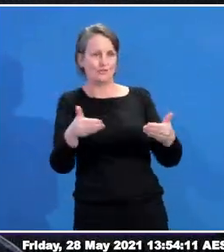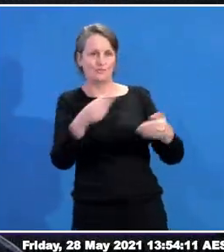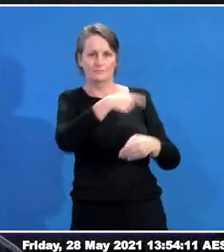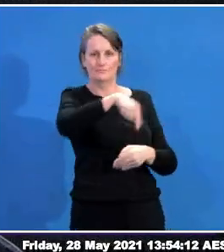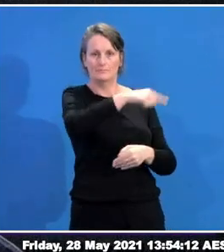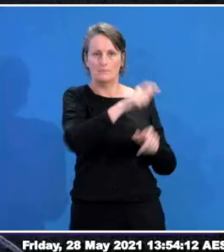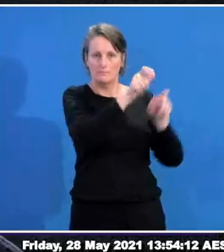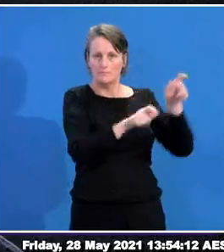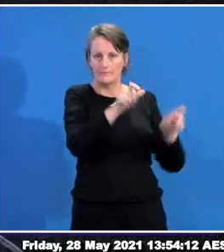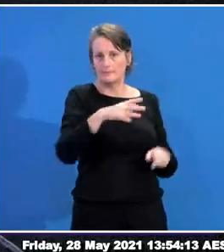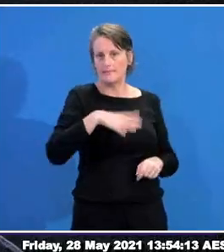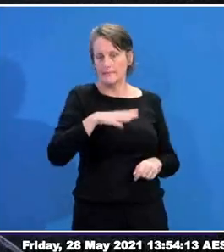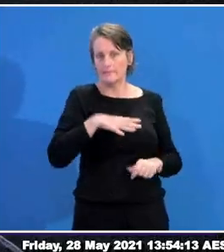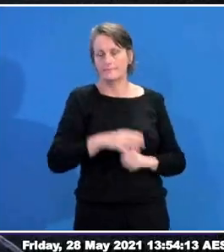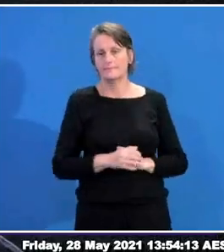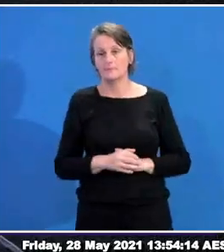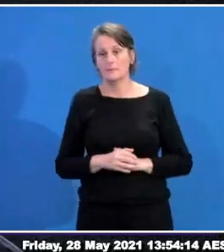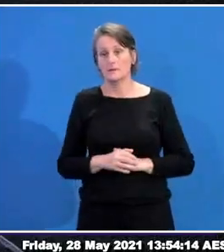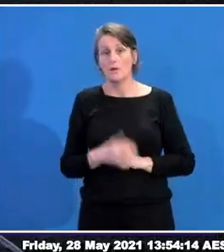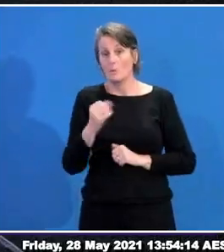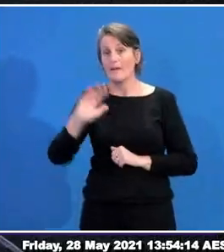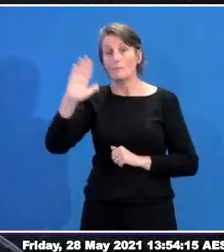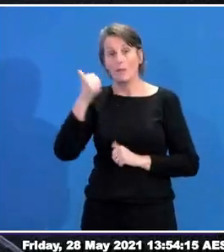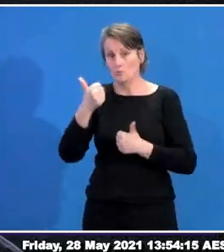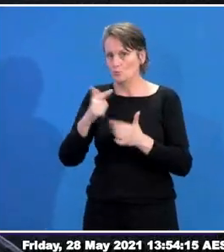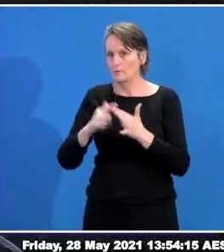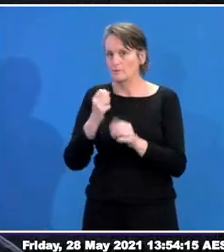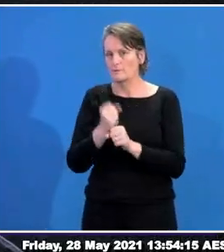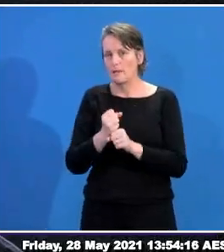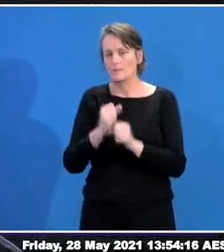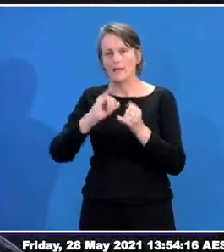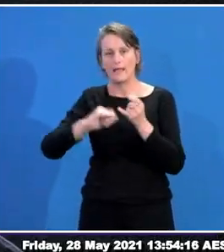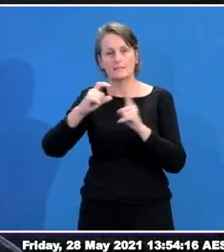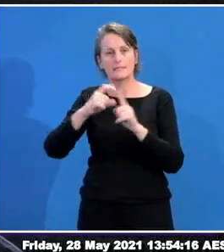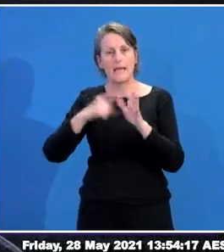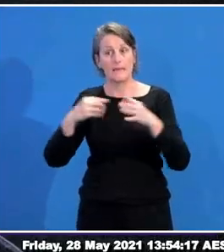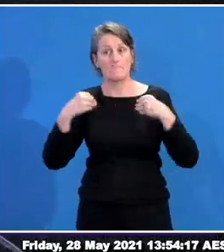There has also been some really good examples of SDA providers who have